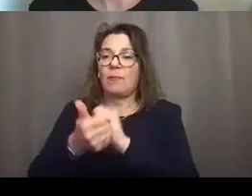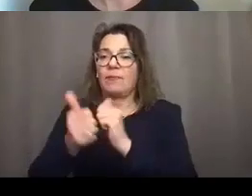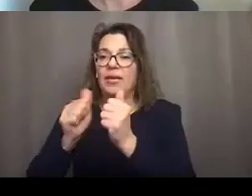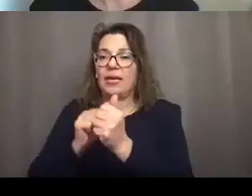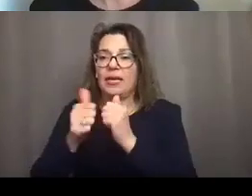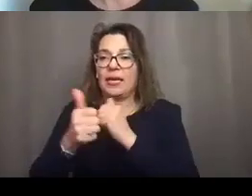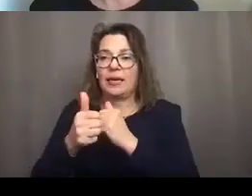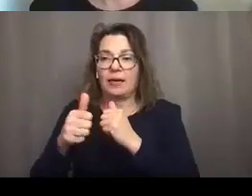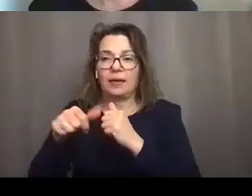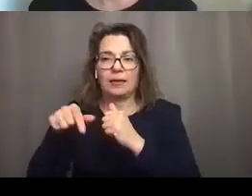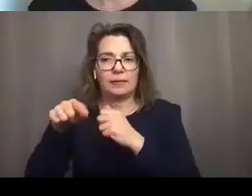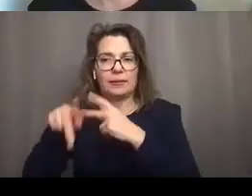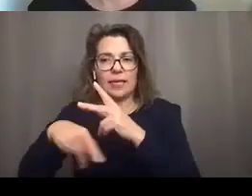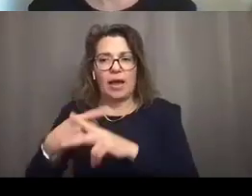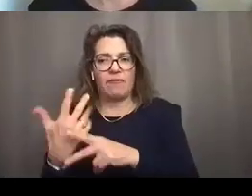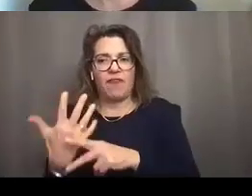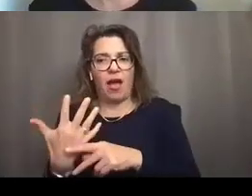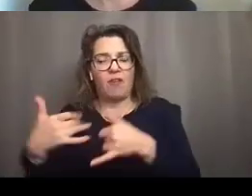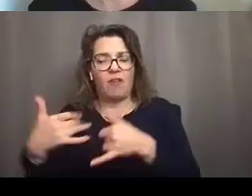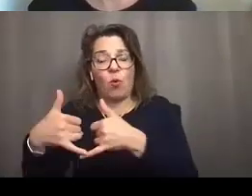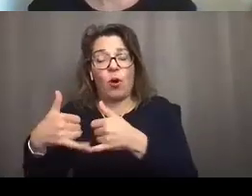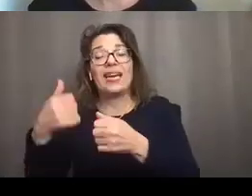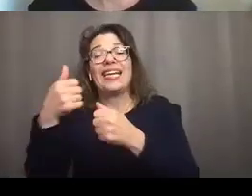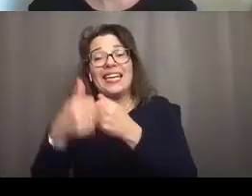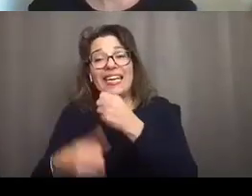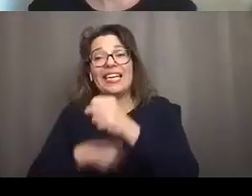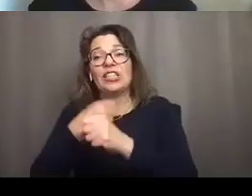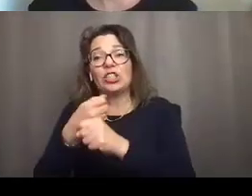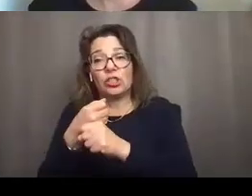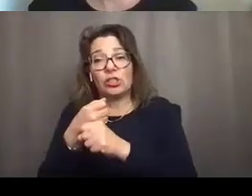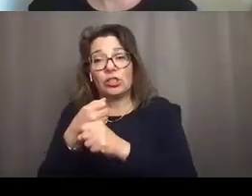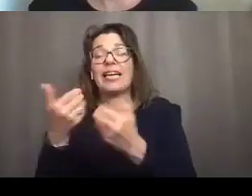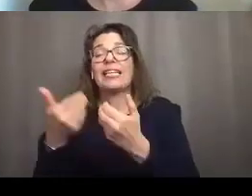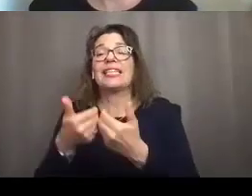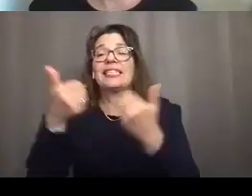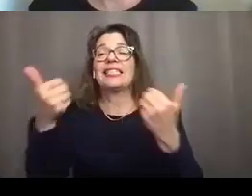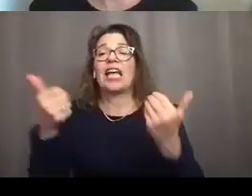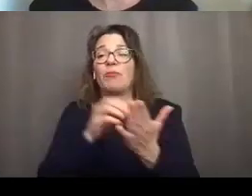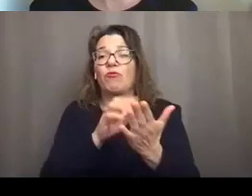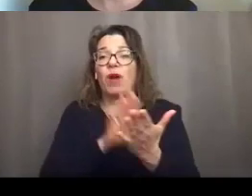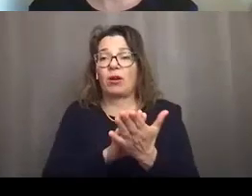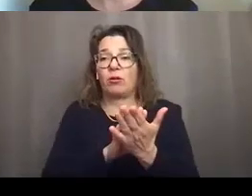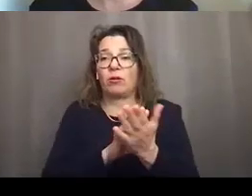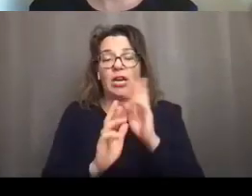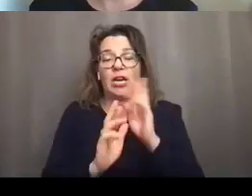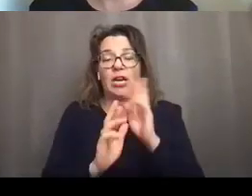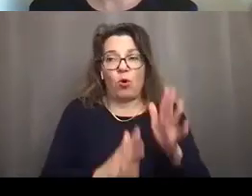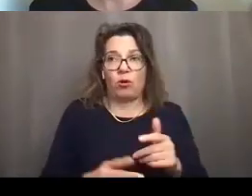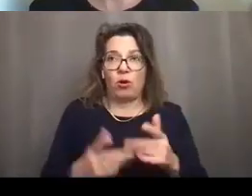That means that each of these years is actually a separate record in RePORTER. So if you're waiting for your first year of support